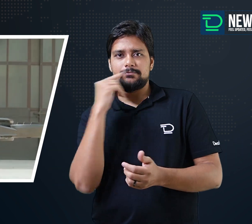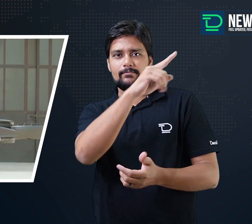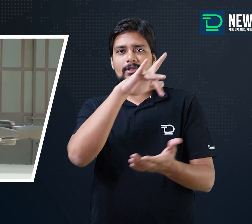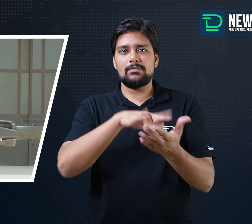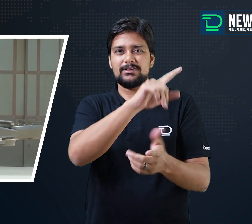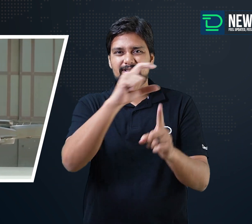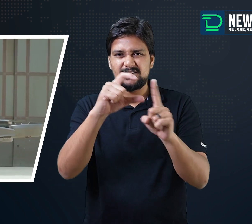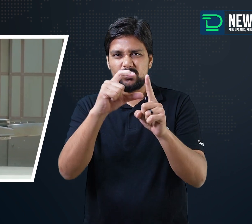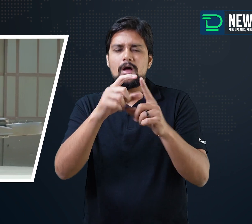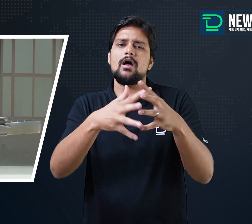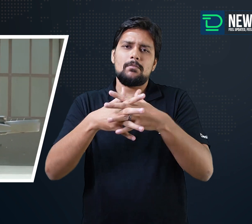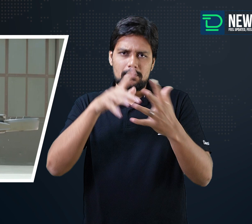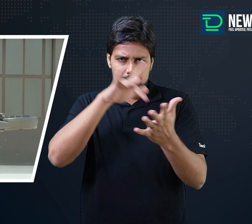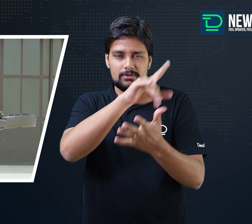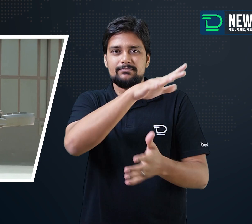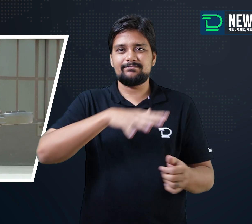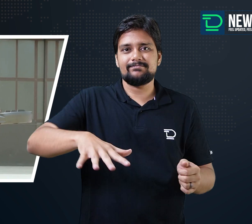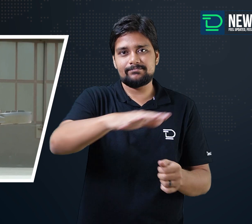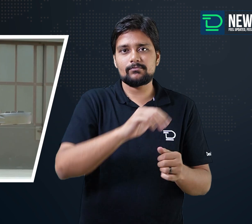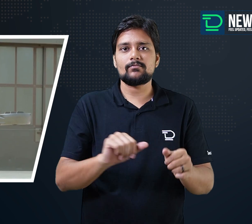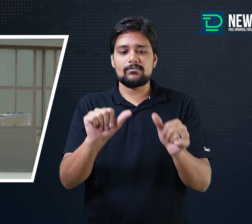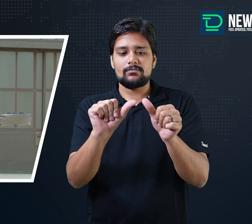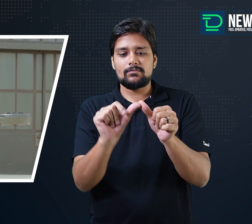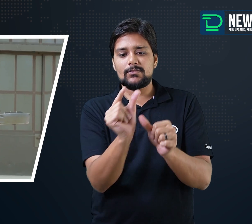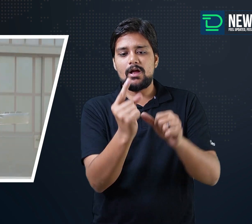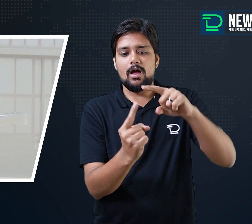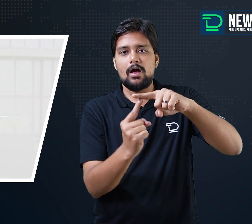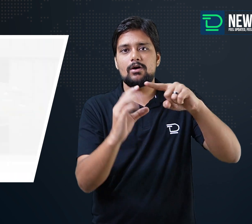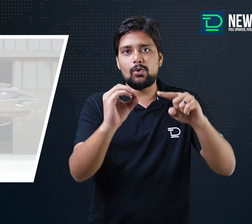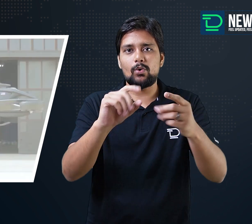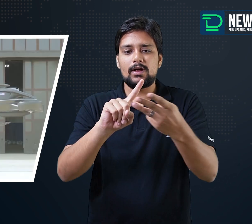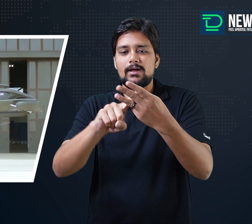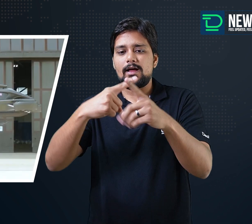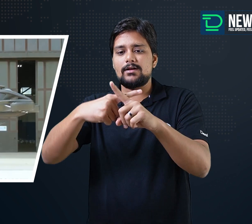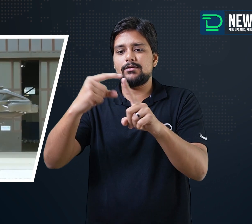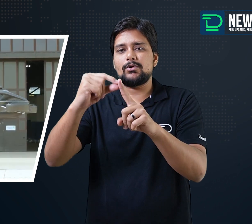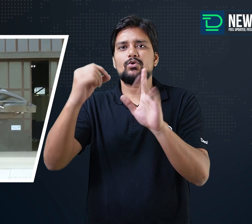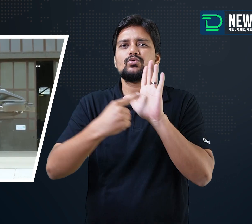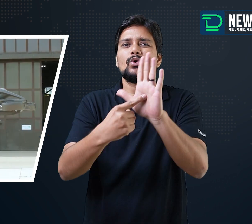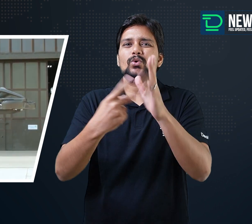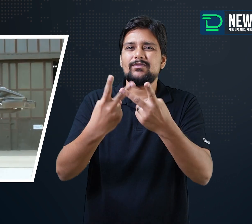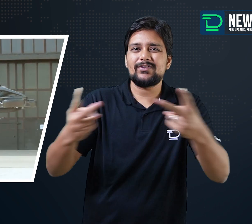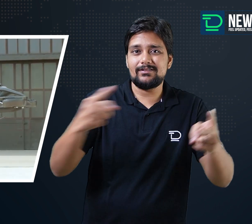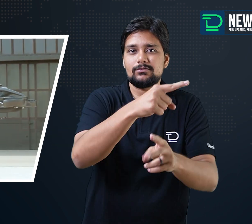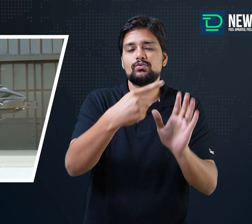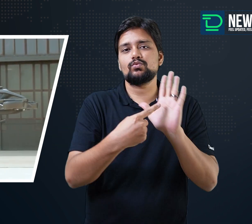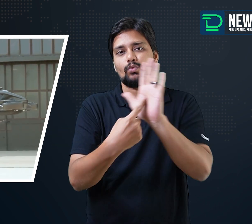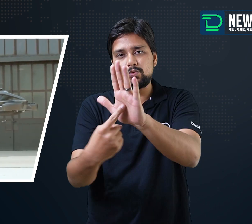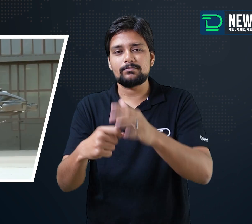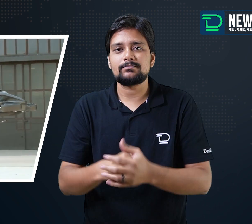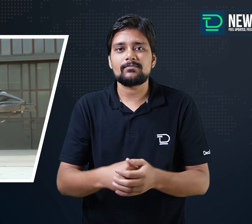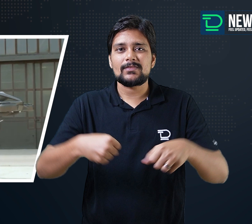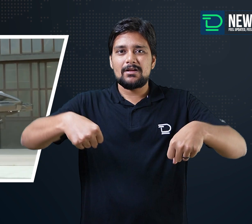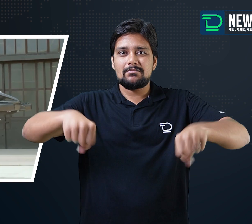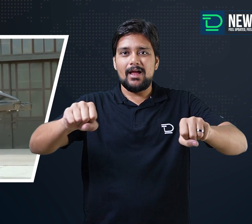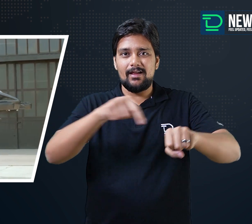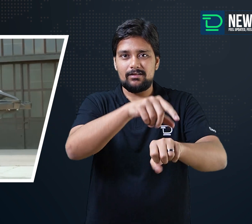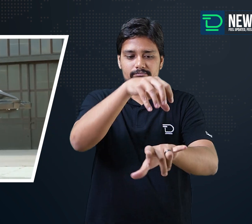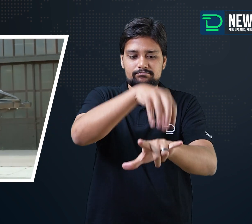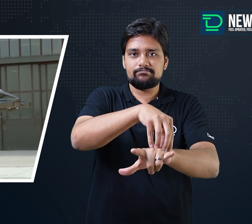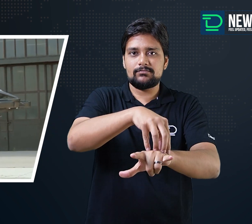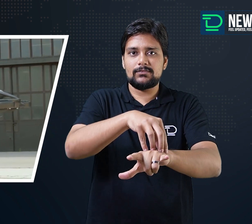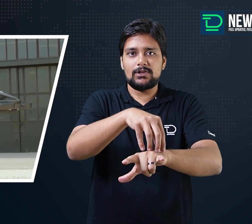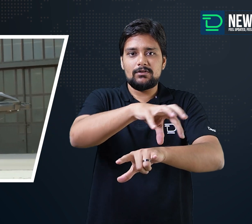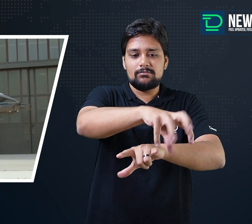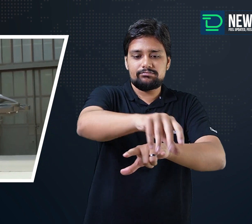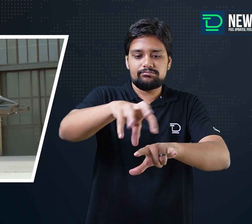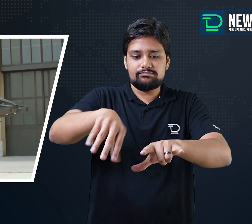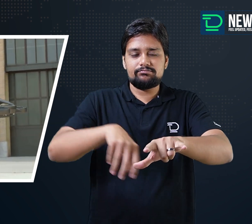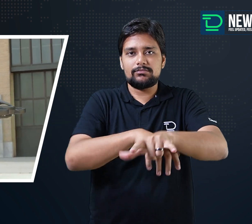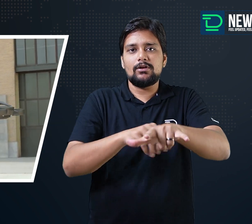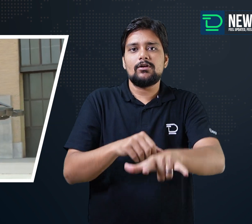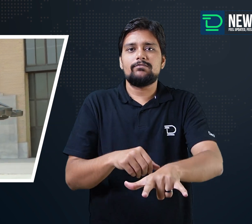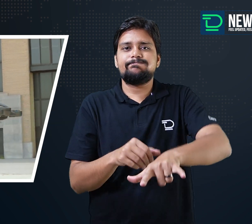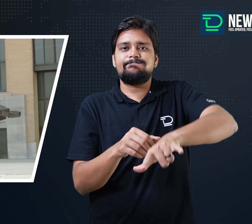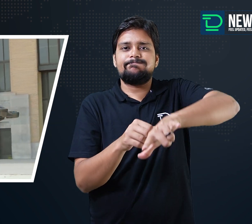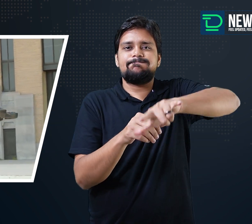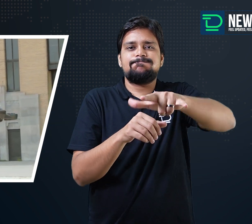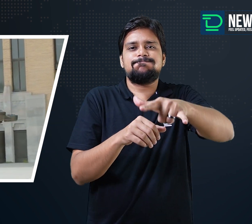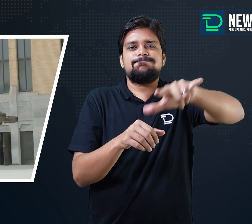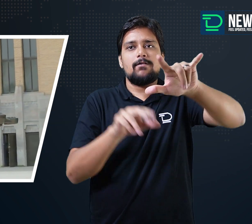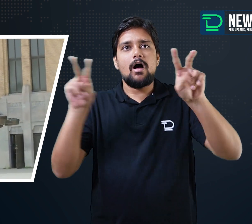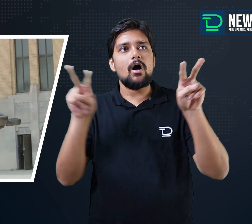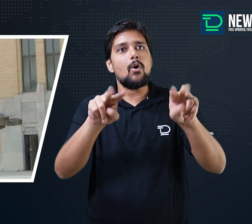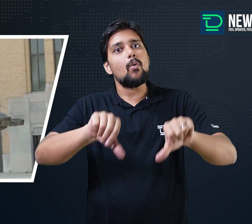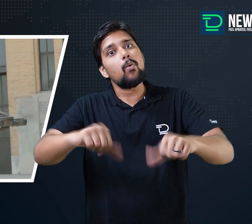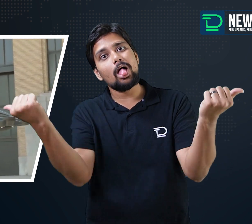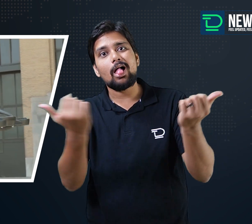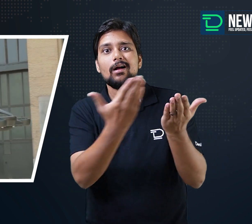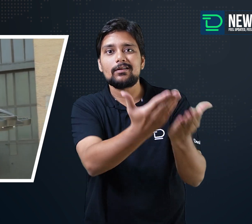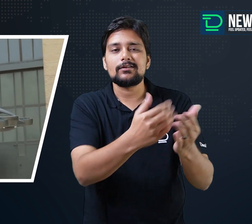The flying bike was showcased at the Auto Expo in Detroit.